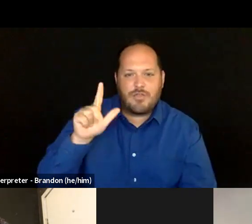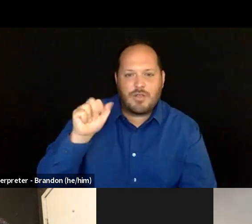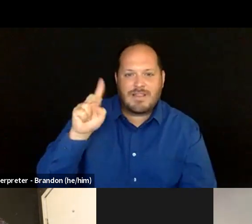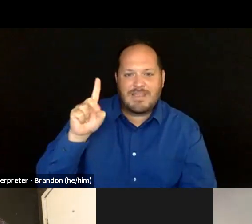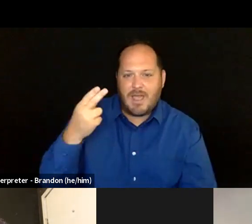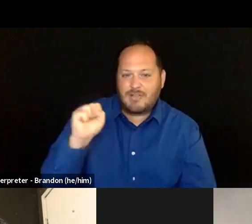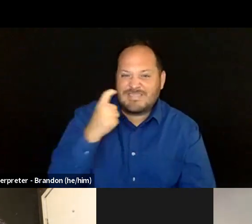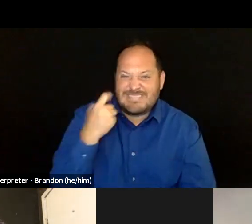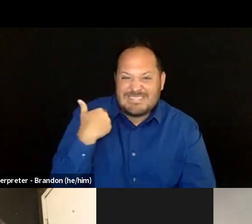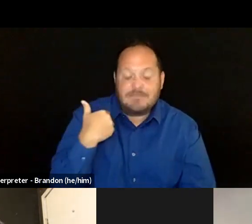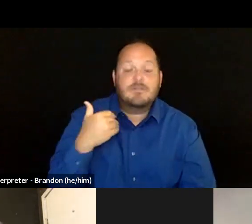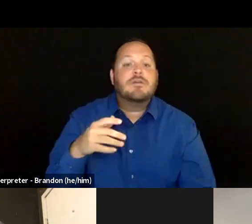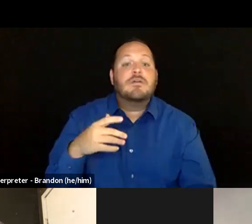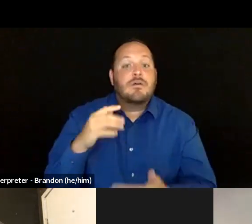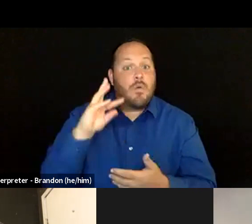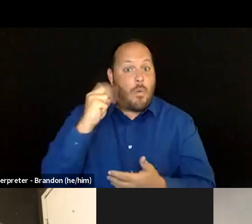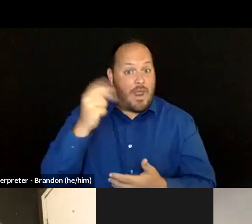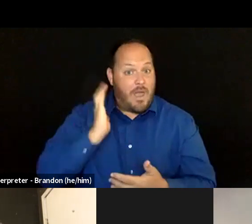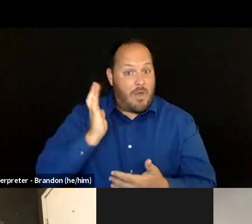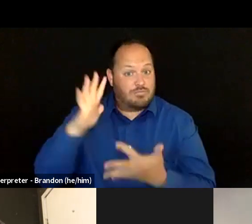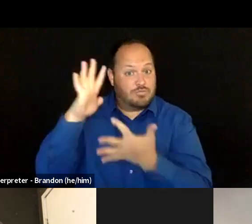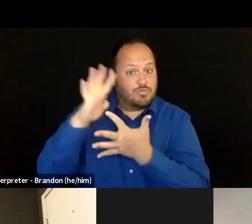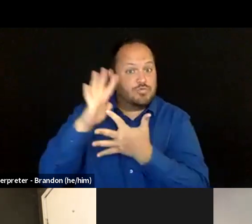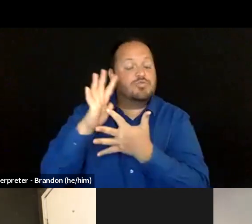LGBTQ students in Oregon schools.